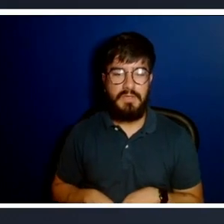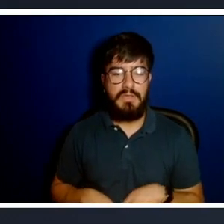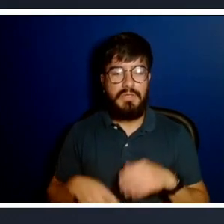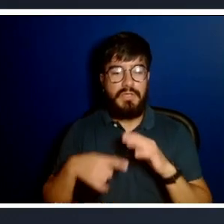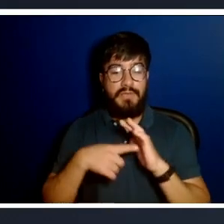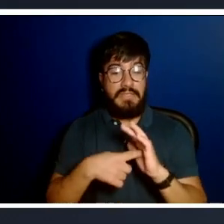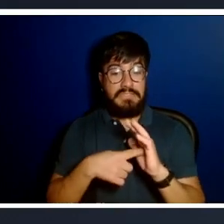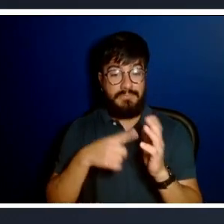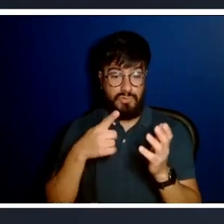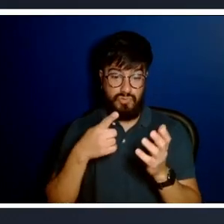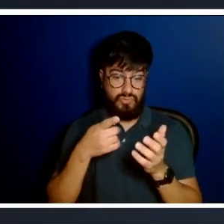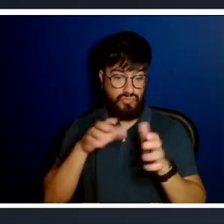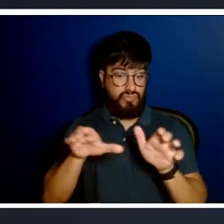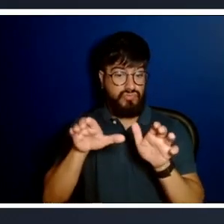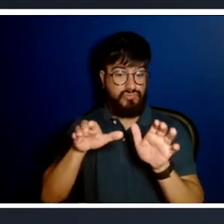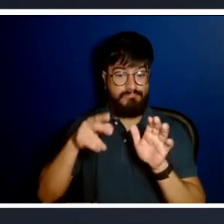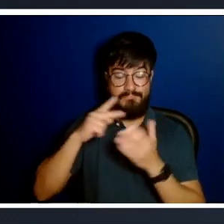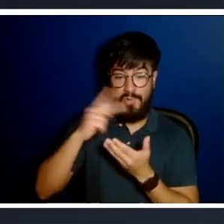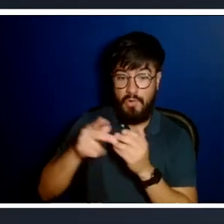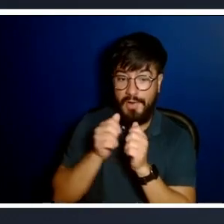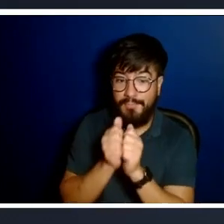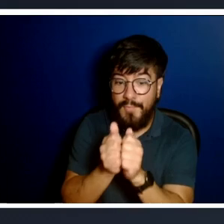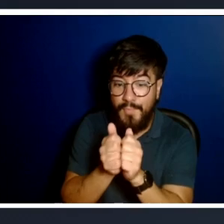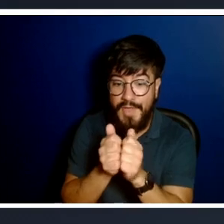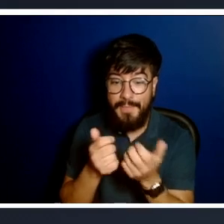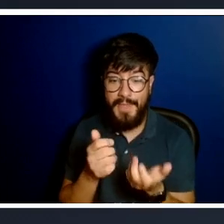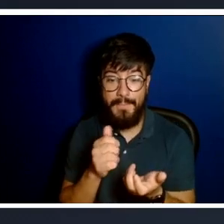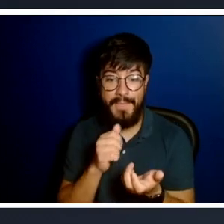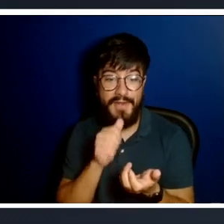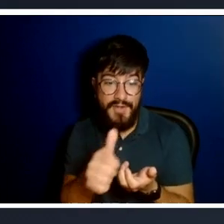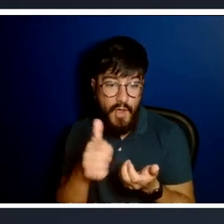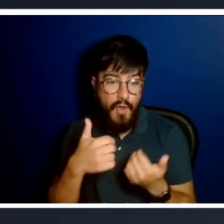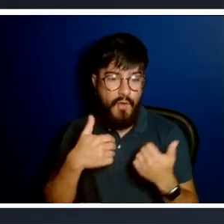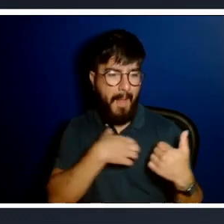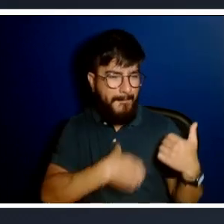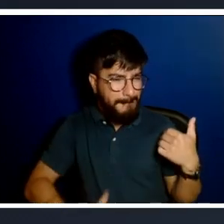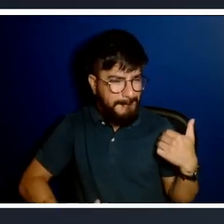ambassador animals? We actually don't have ambassador animals here at our zoo. Sometimes,